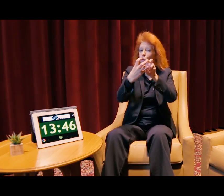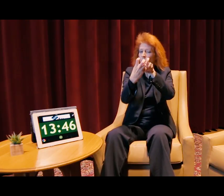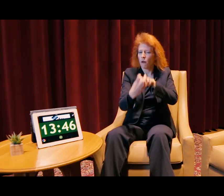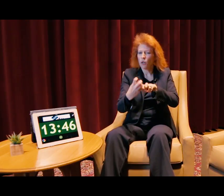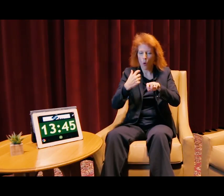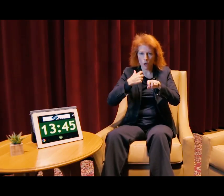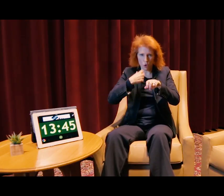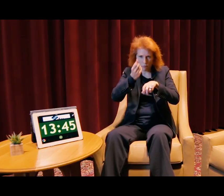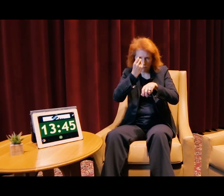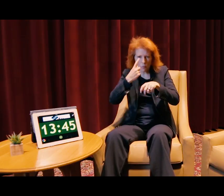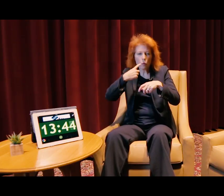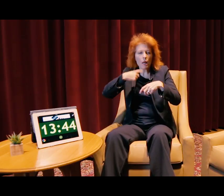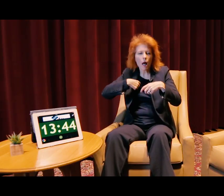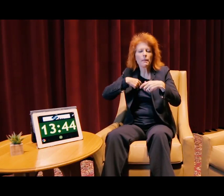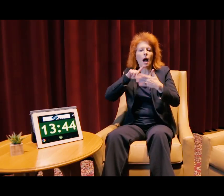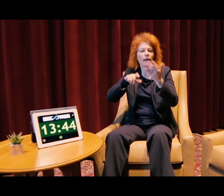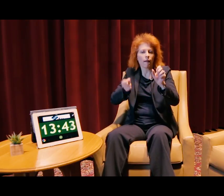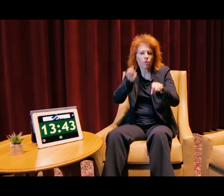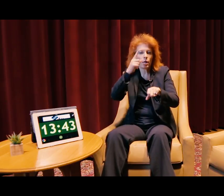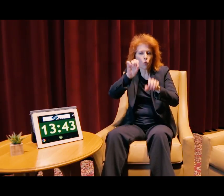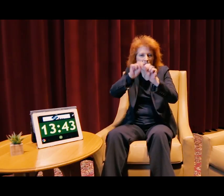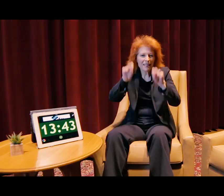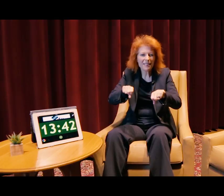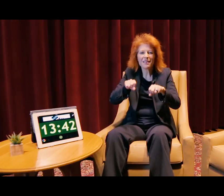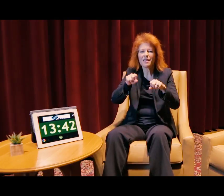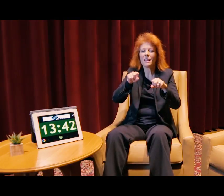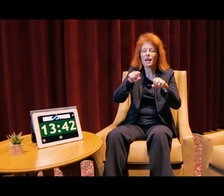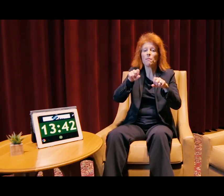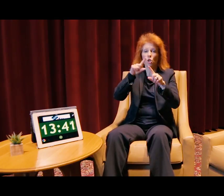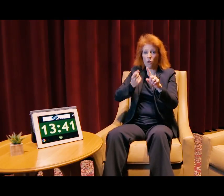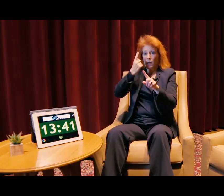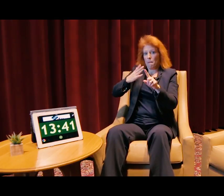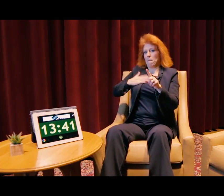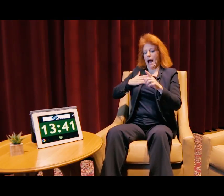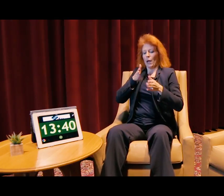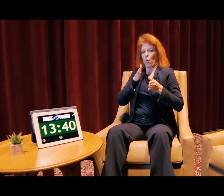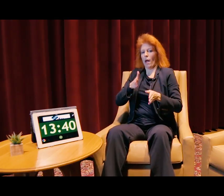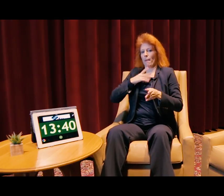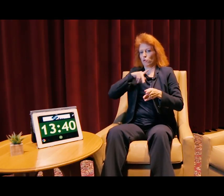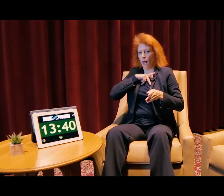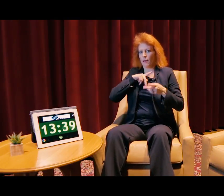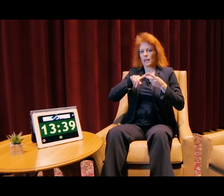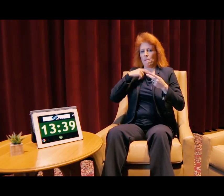"what your group of people, your system looks like, "and you understand my style, my personality, my approach."